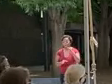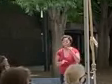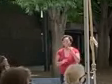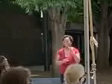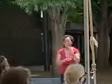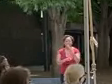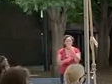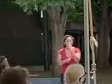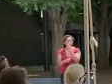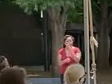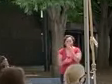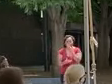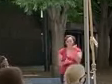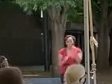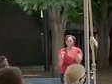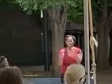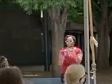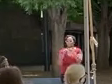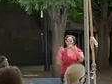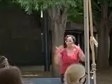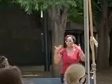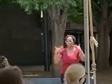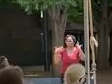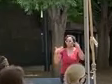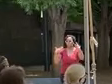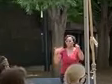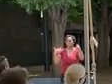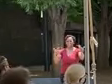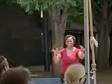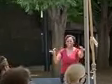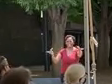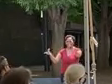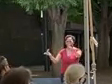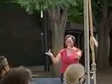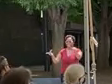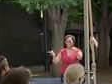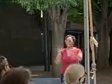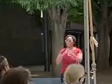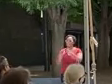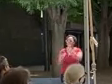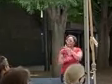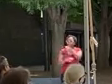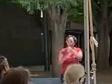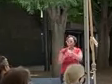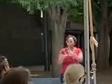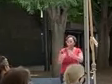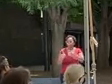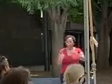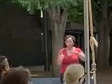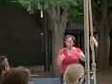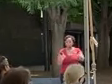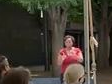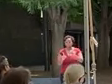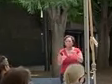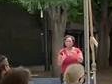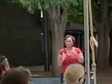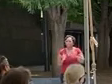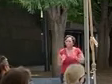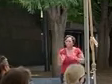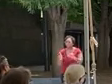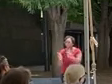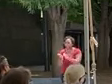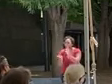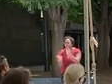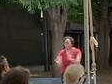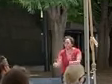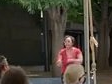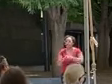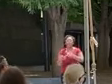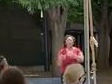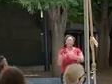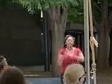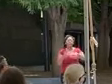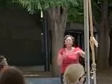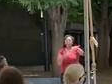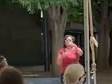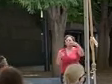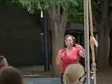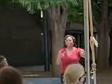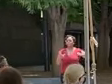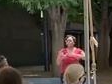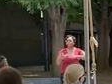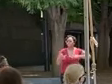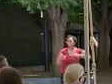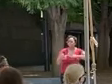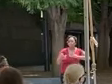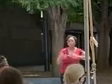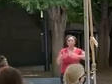the National Park Service is committing to ensuring that people with disabilities can benefit from and enjoy our facilities, programs, services, and activities.